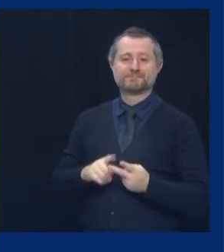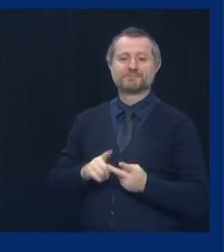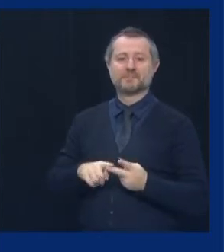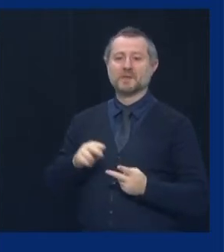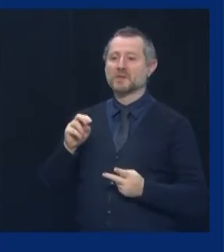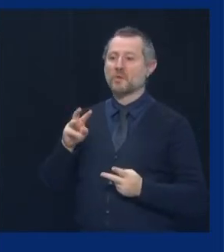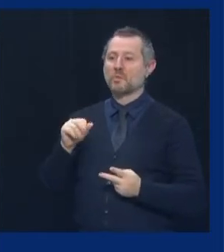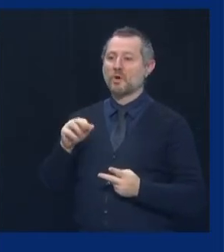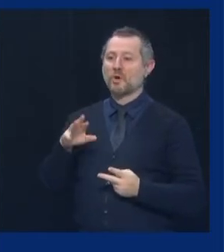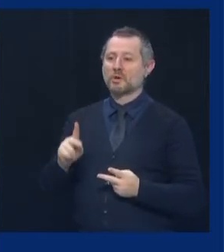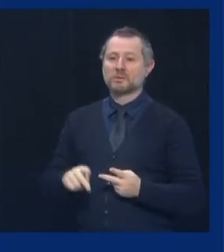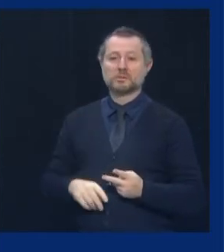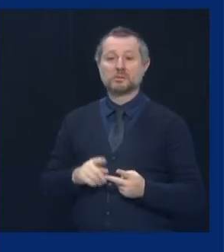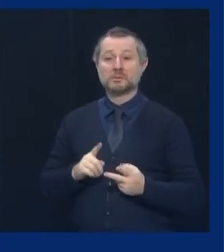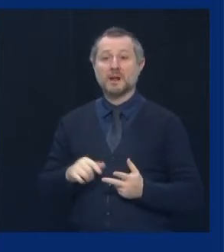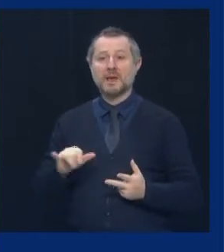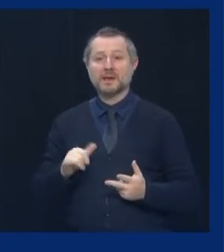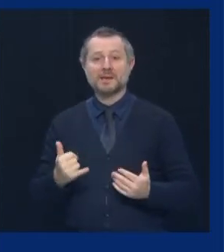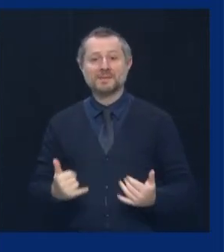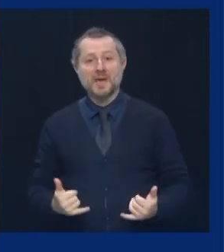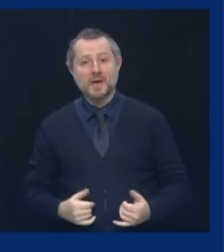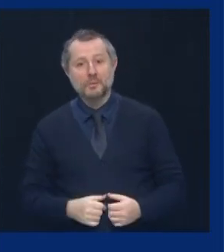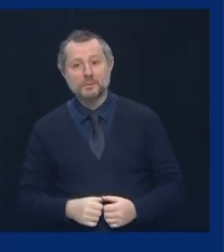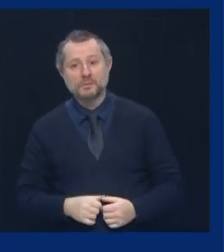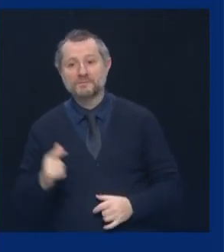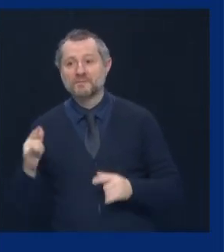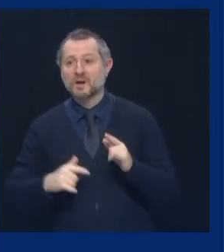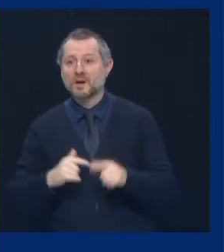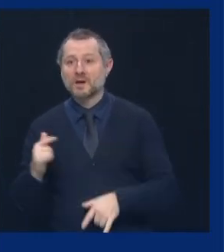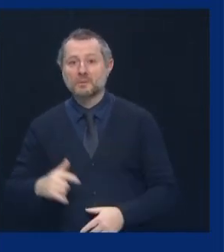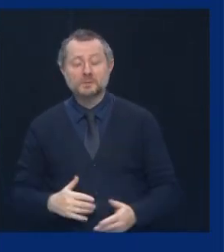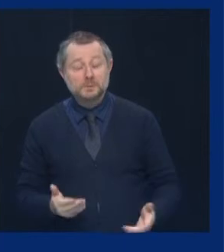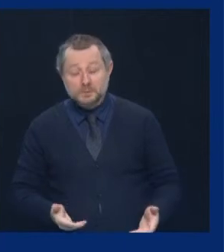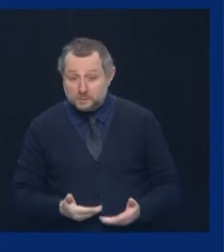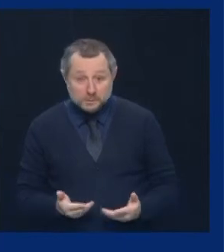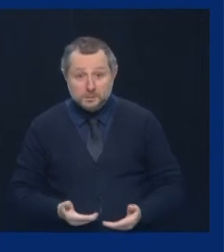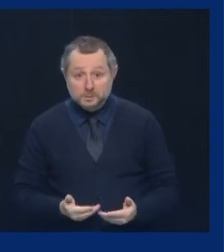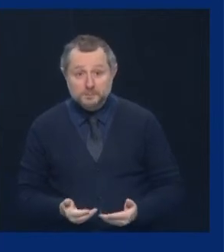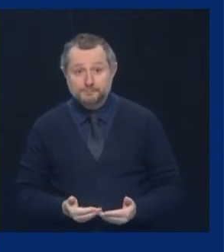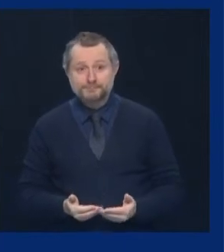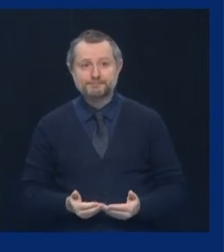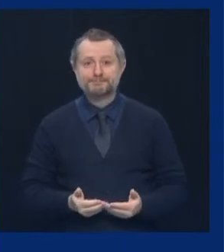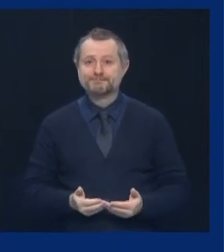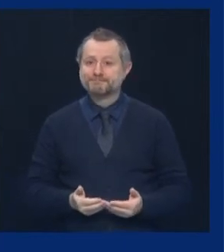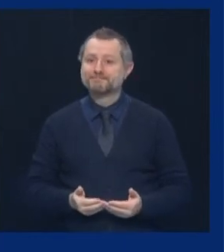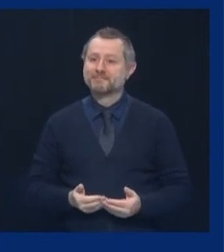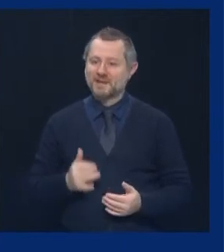VIRUS TO LAND AT JFK AND NEWARK